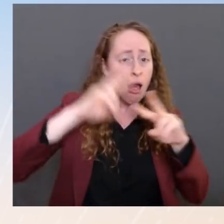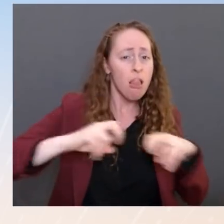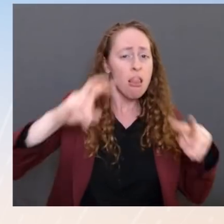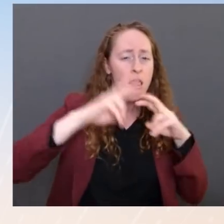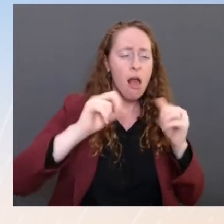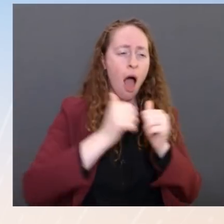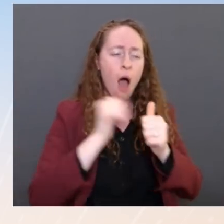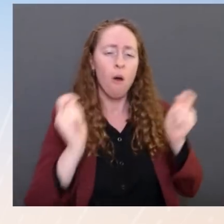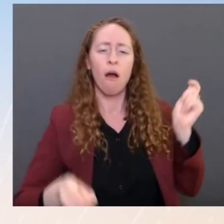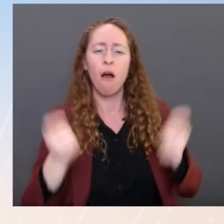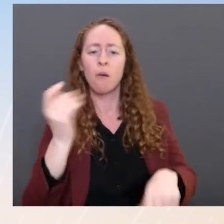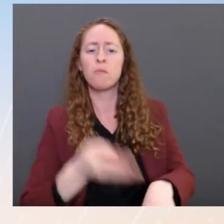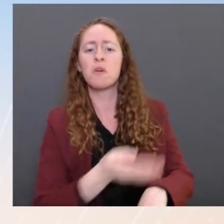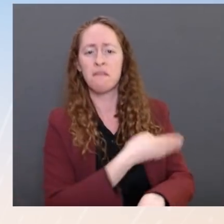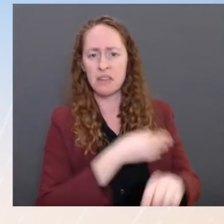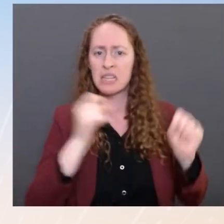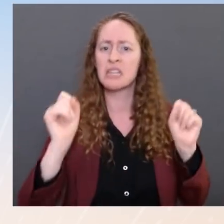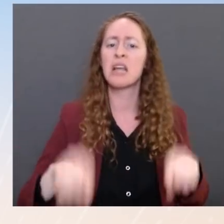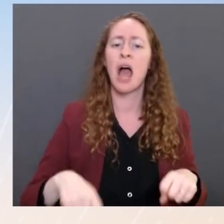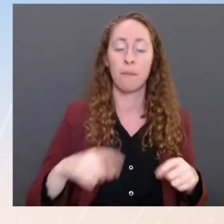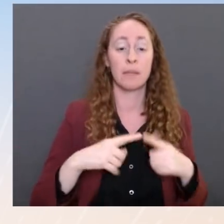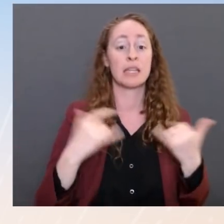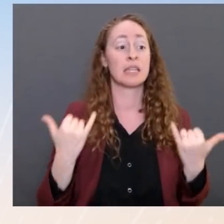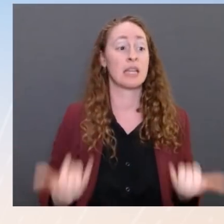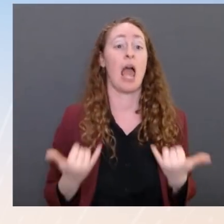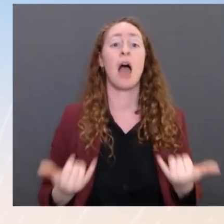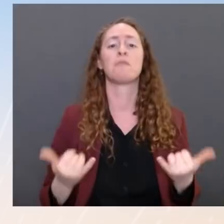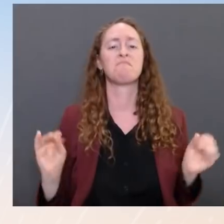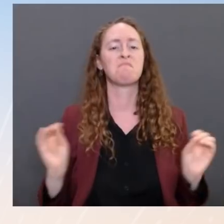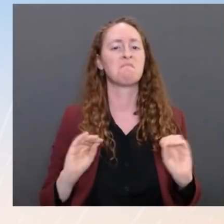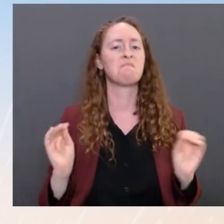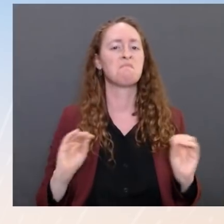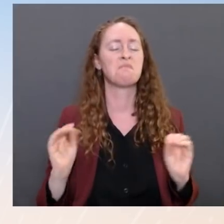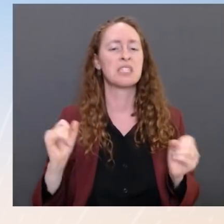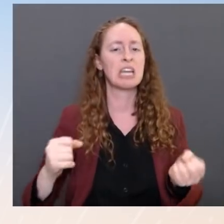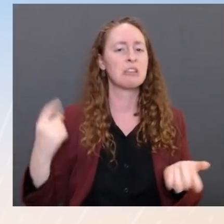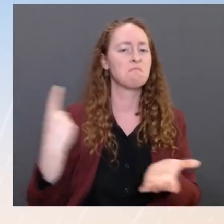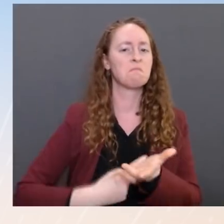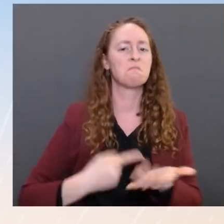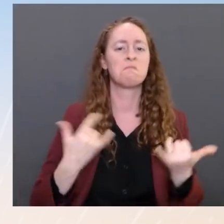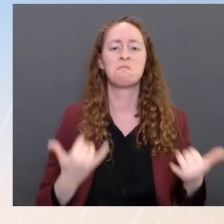What I will note is that there has been work ongoing on this for months. That's how we increase the supply